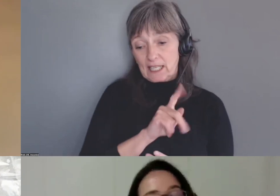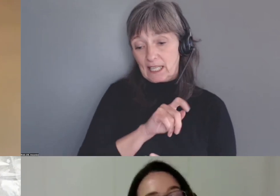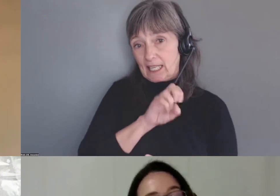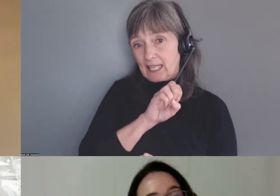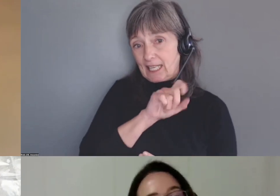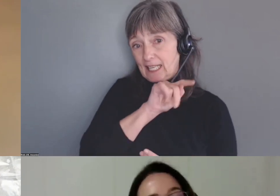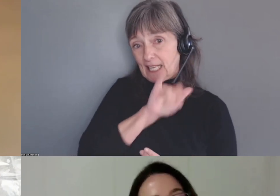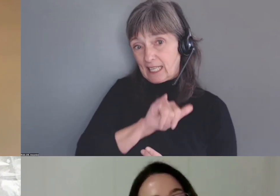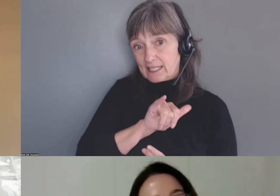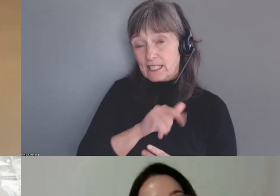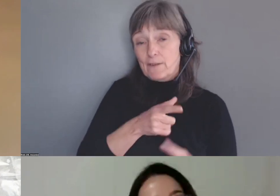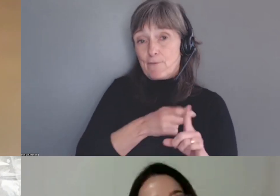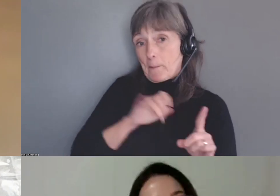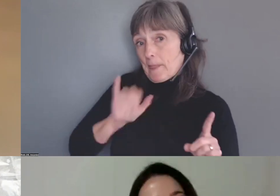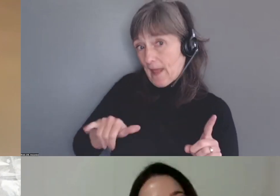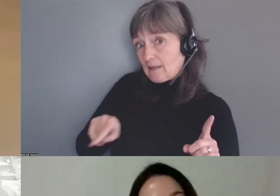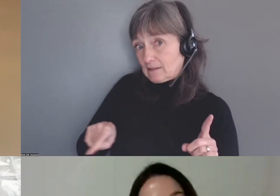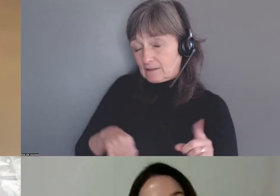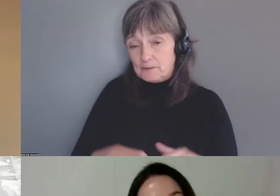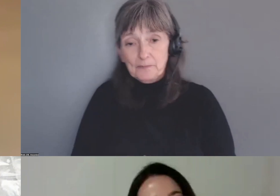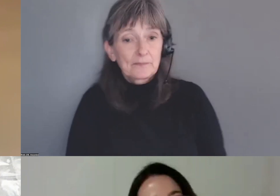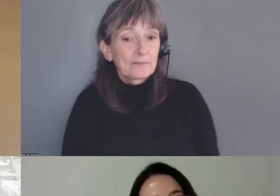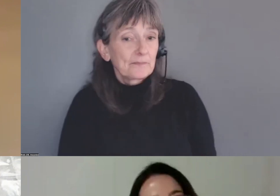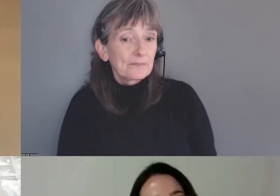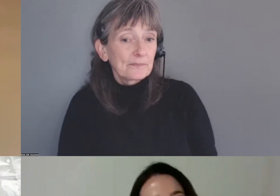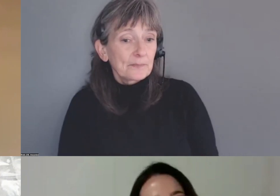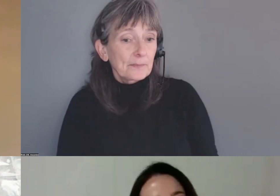Madeleine: Right, interesting. Dione: Yeah. And from our perspective,